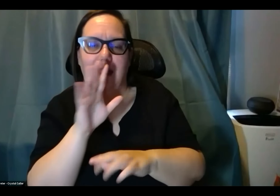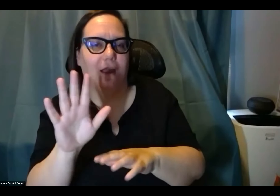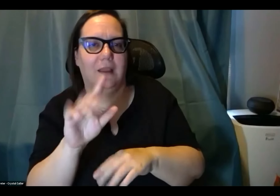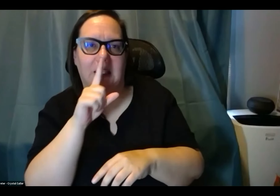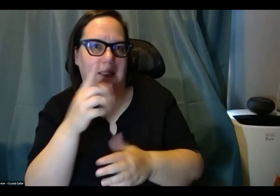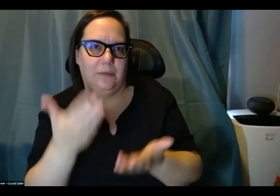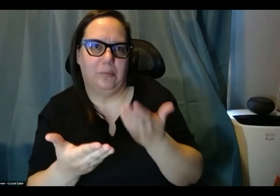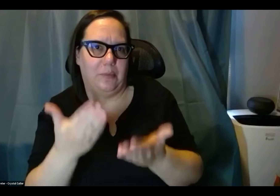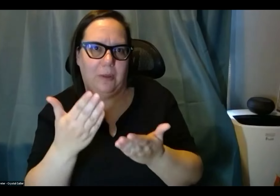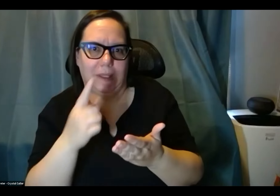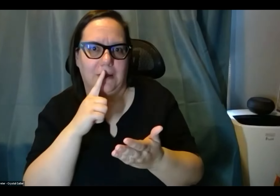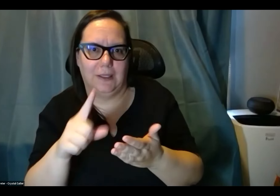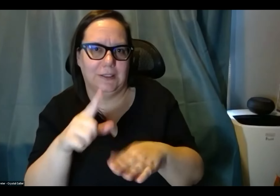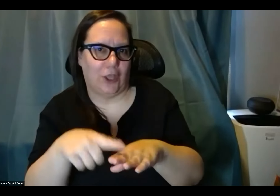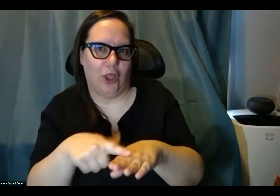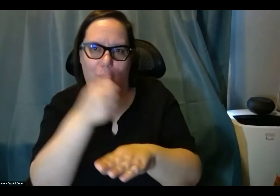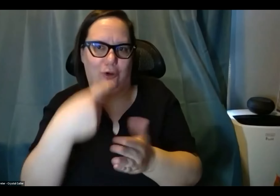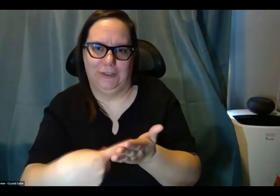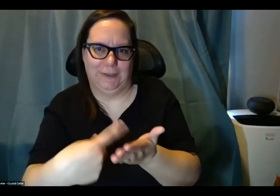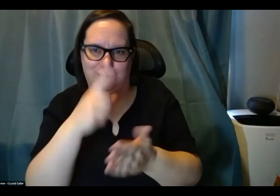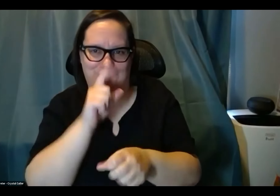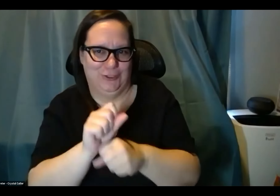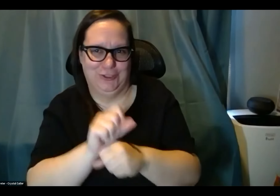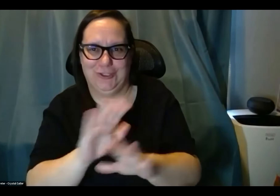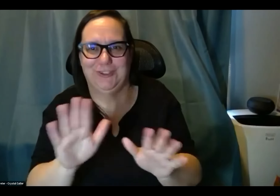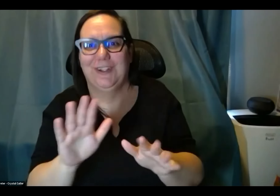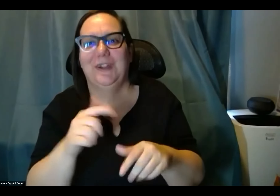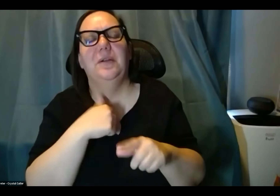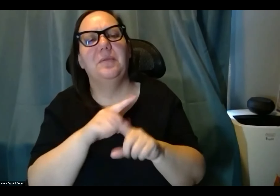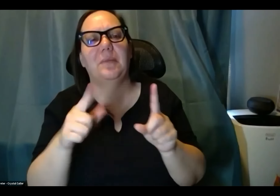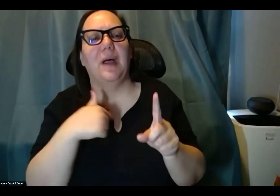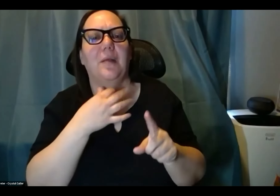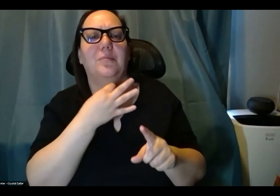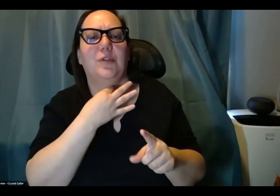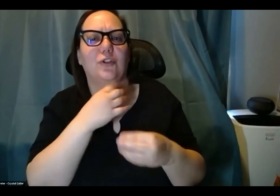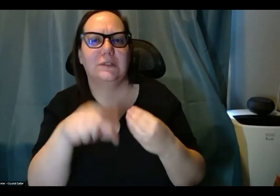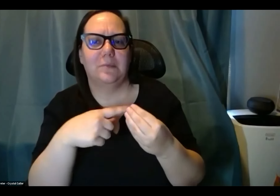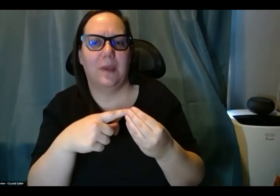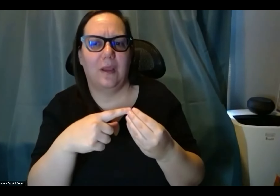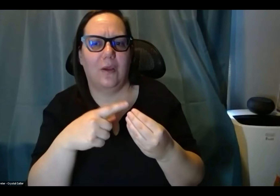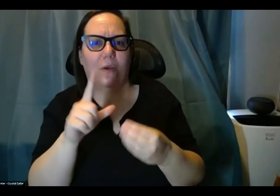Katie: No. I, it's probably a later discussion. For sure, I'm curious about lobbying for rights